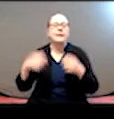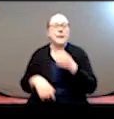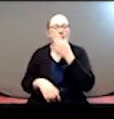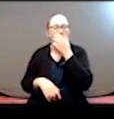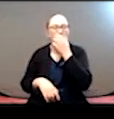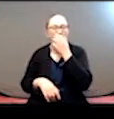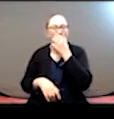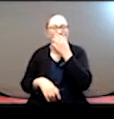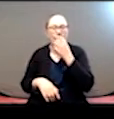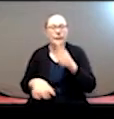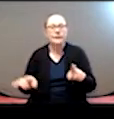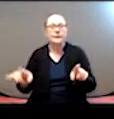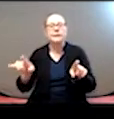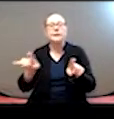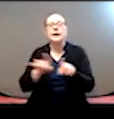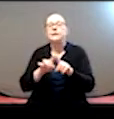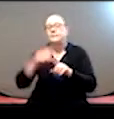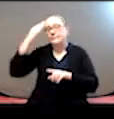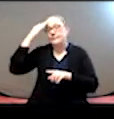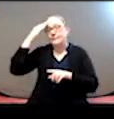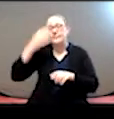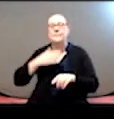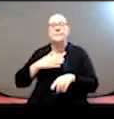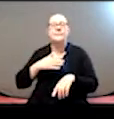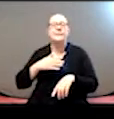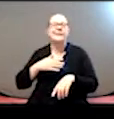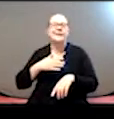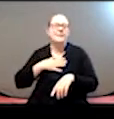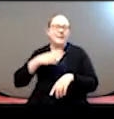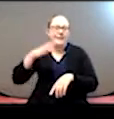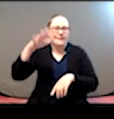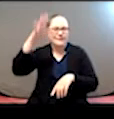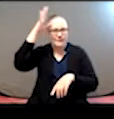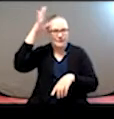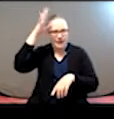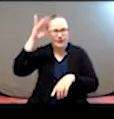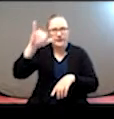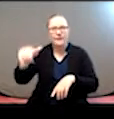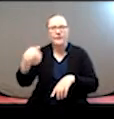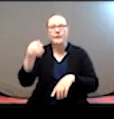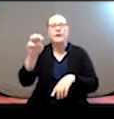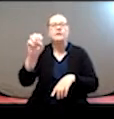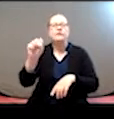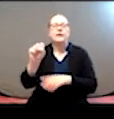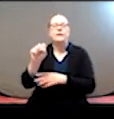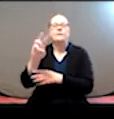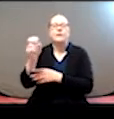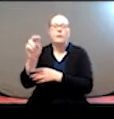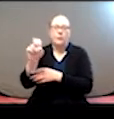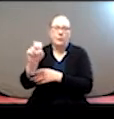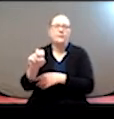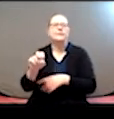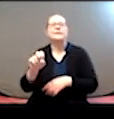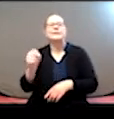want to acknowledge my my father James Warren senior his mom was actually born in Eagle Butte